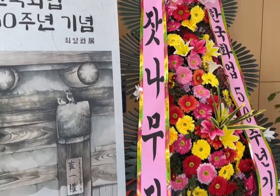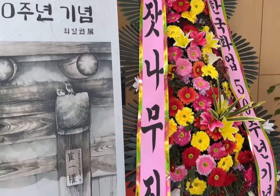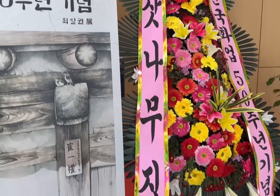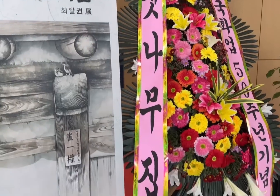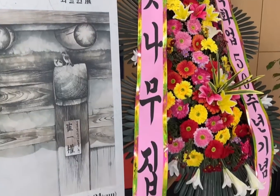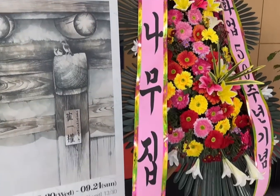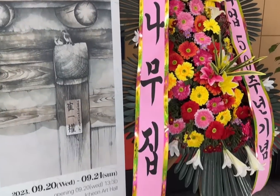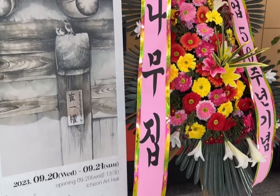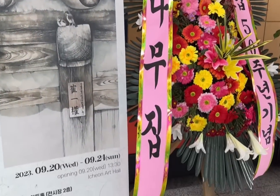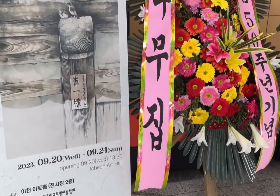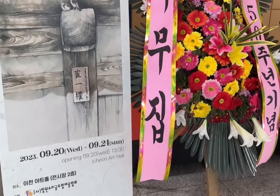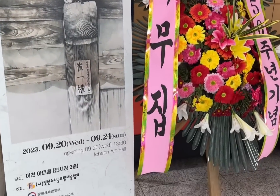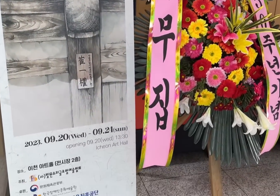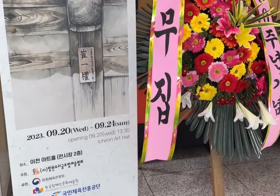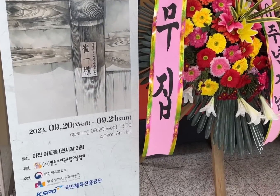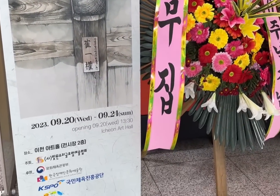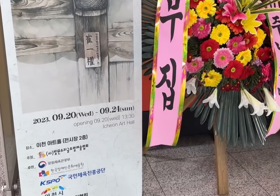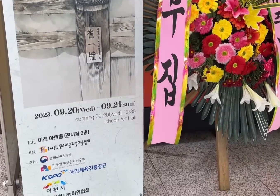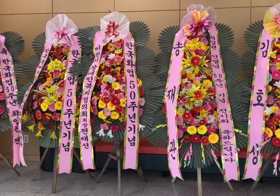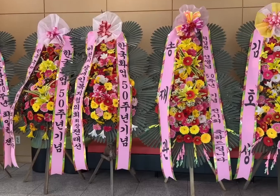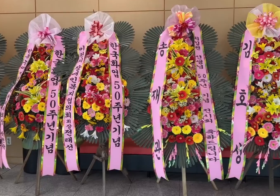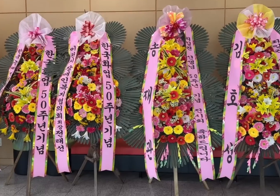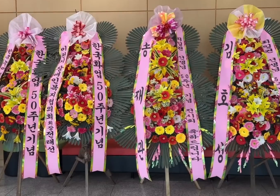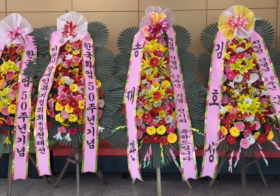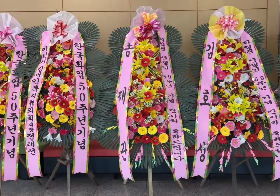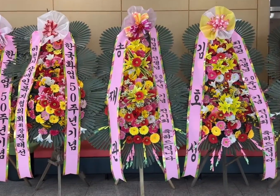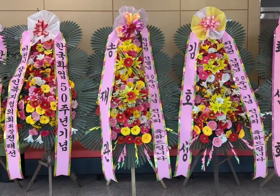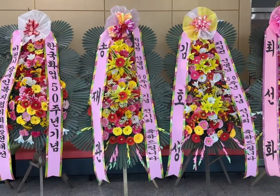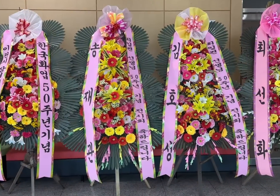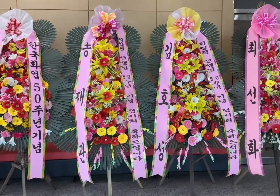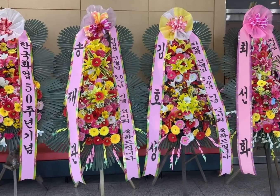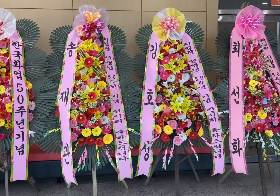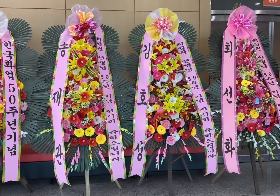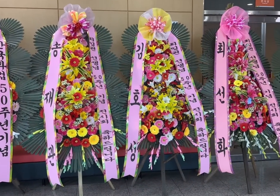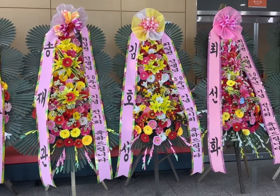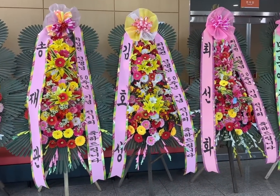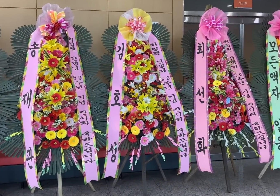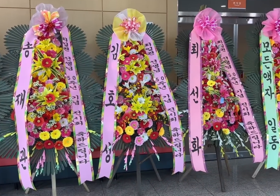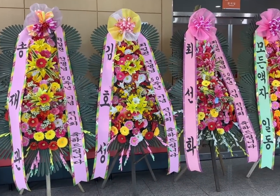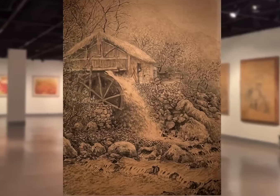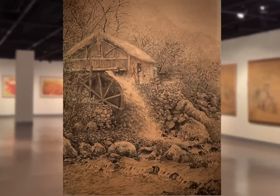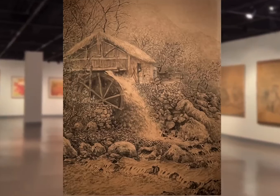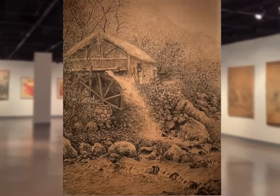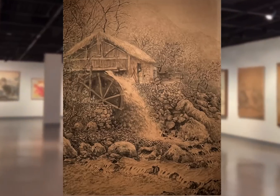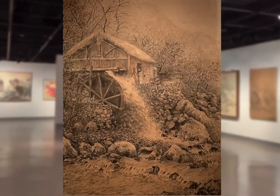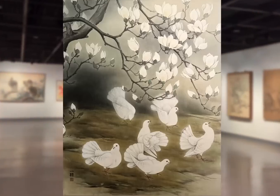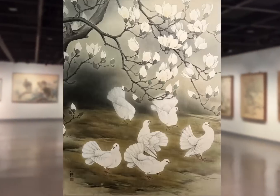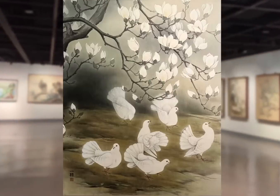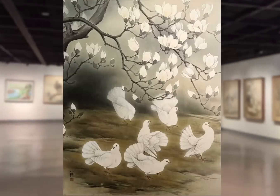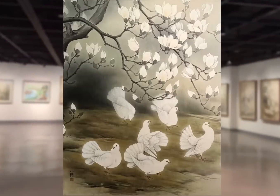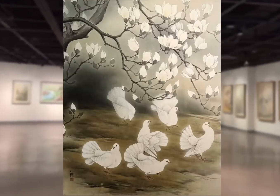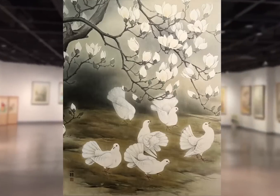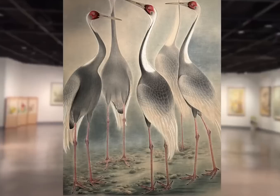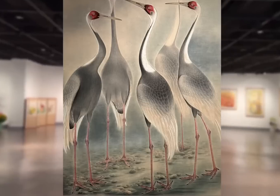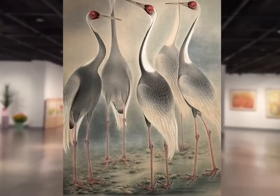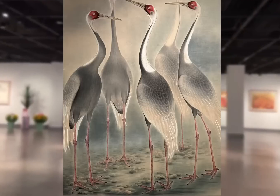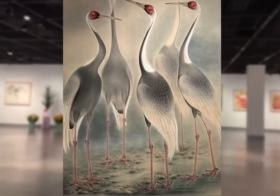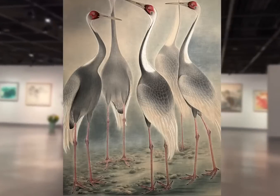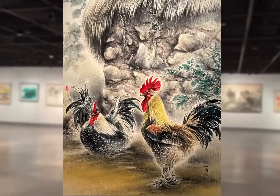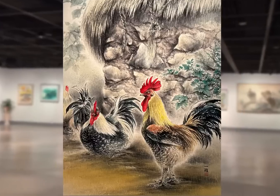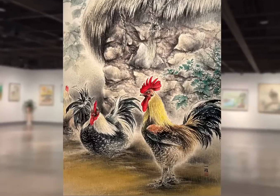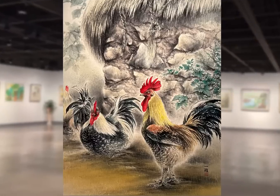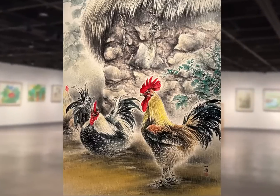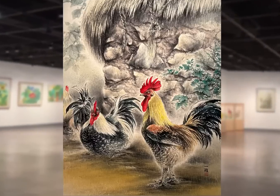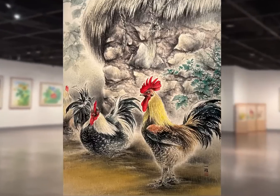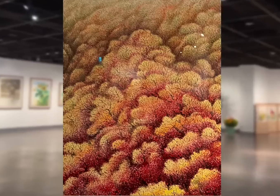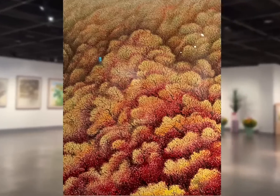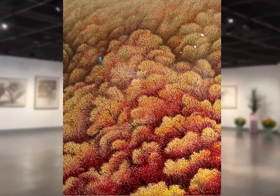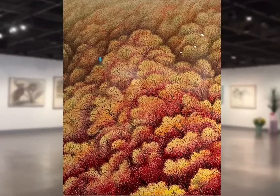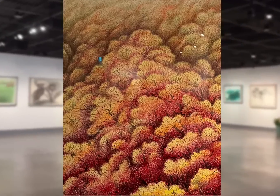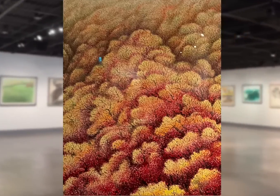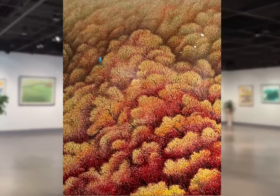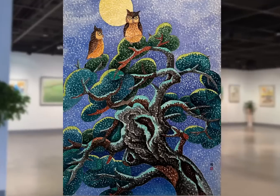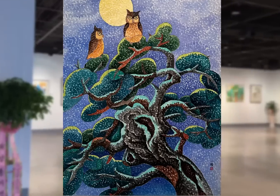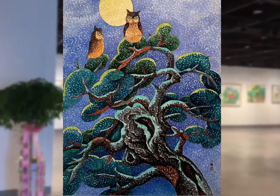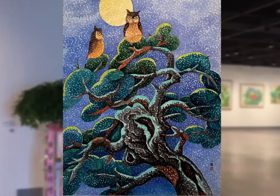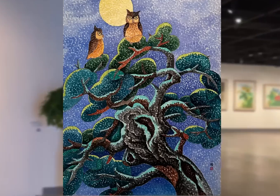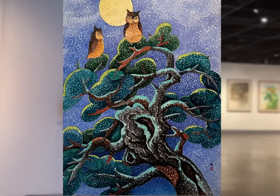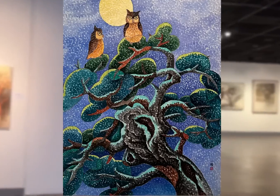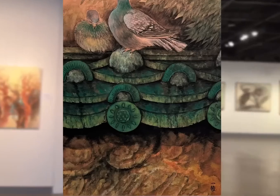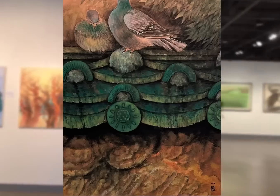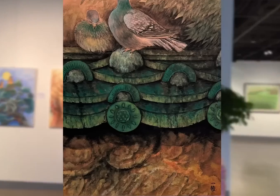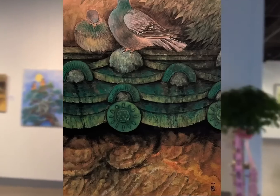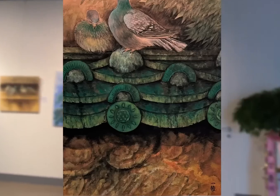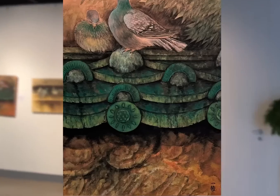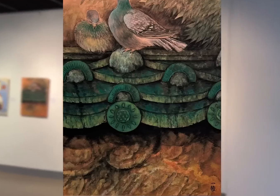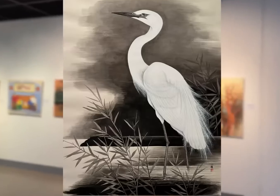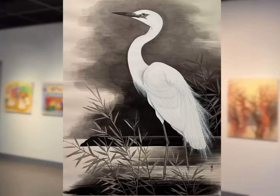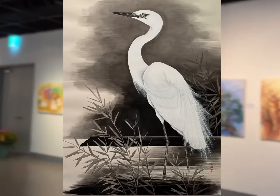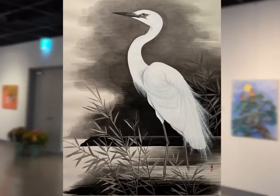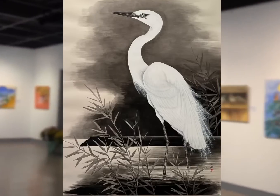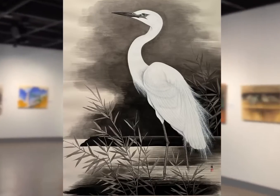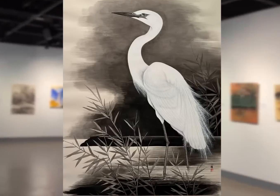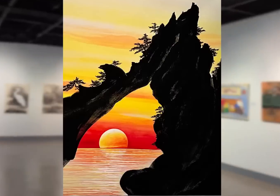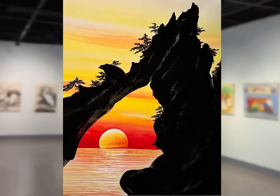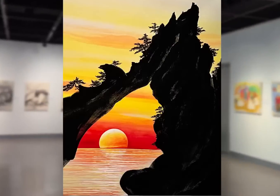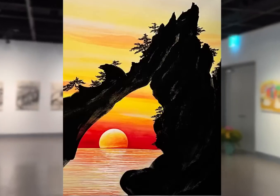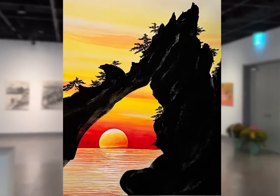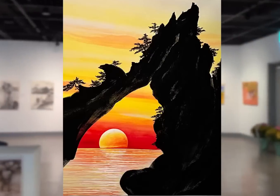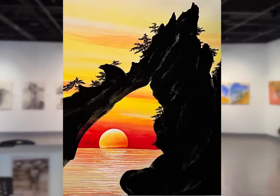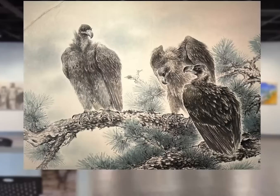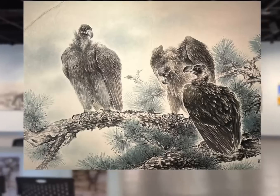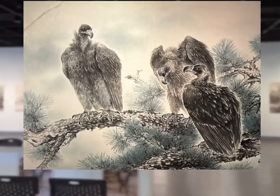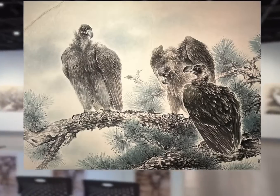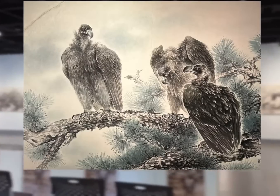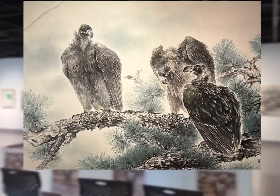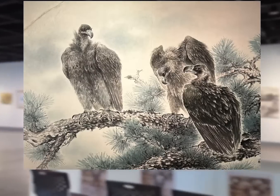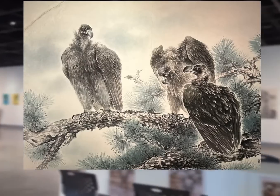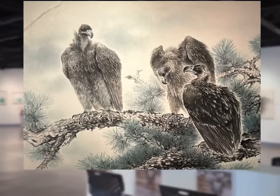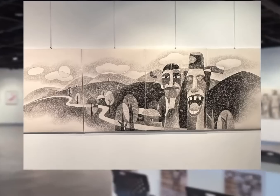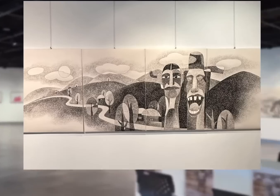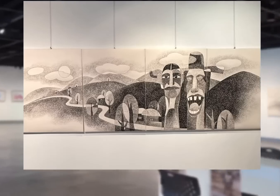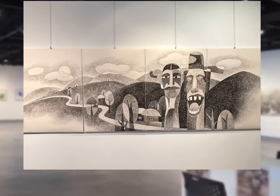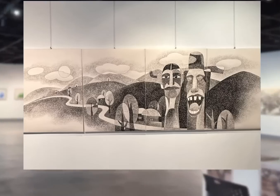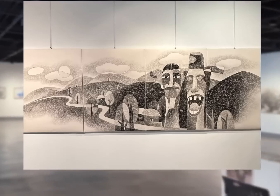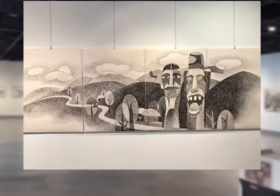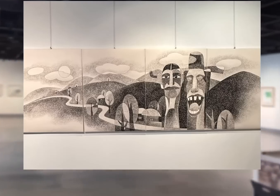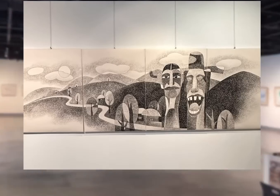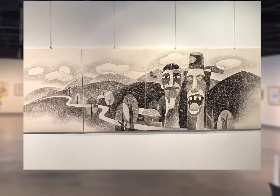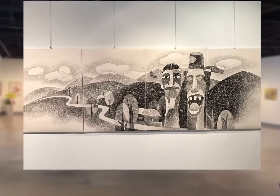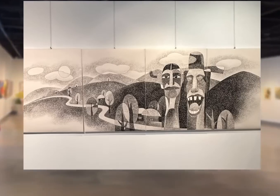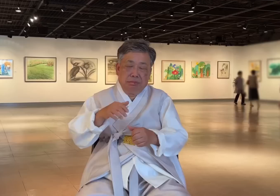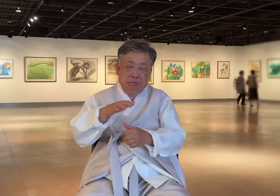Celebrating the 50th anniversary of Korean painting, artist Choi Il-kwon.